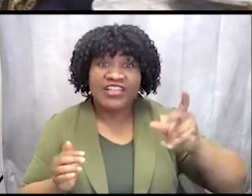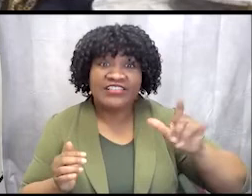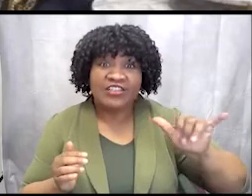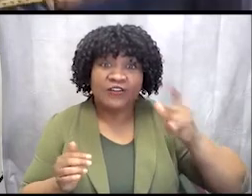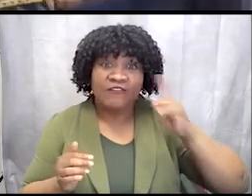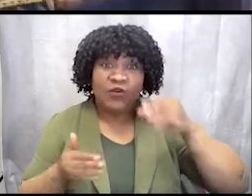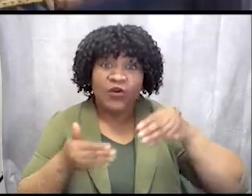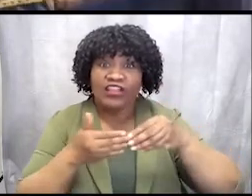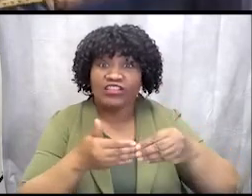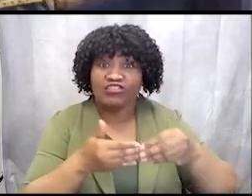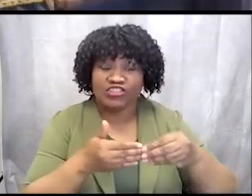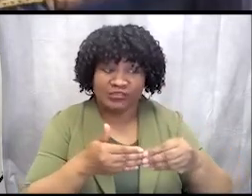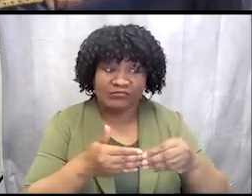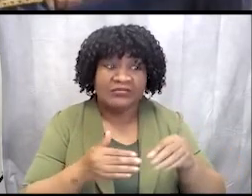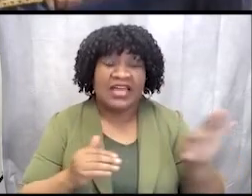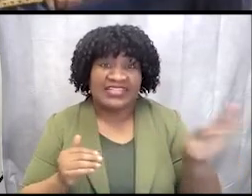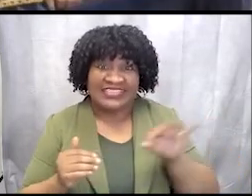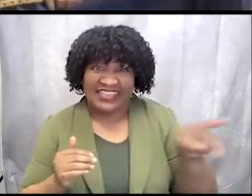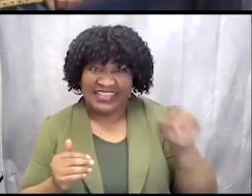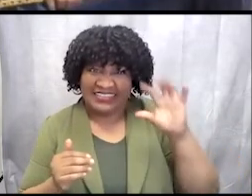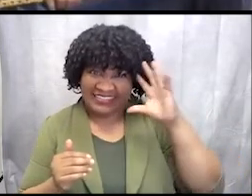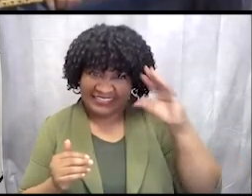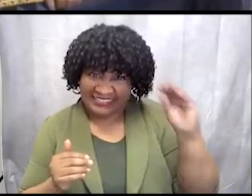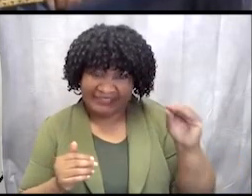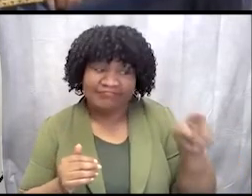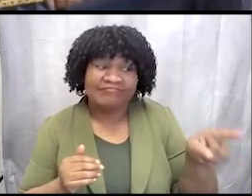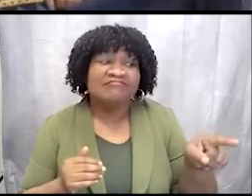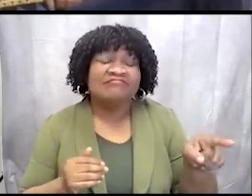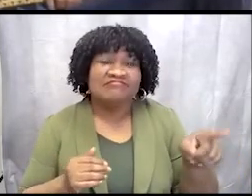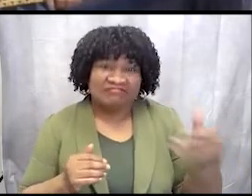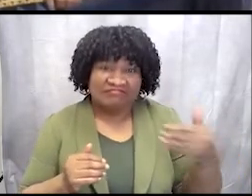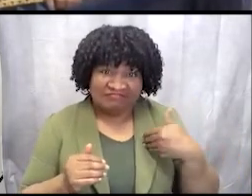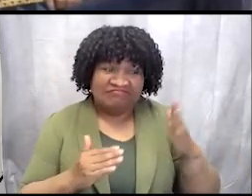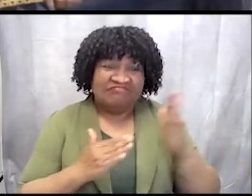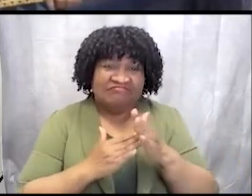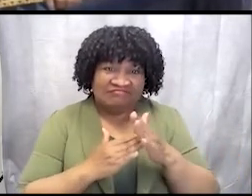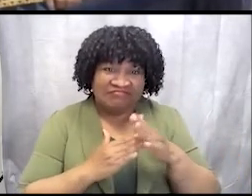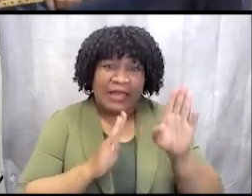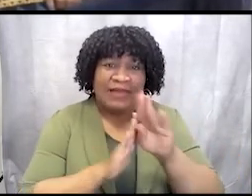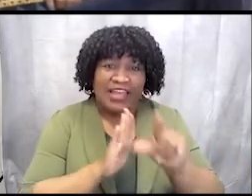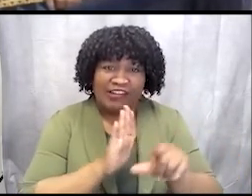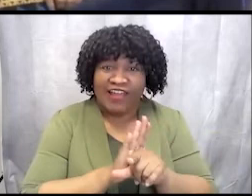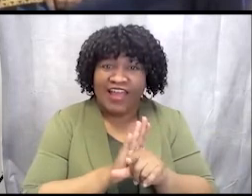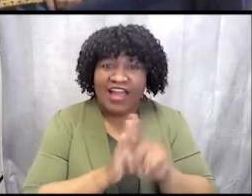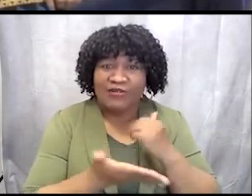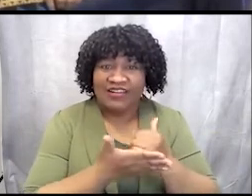and I selected him because he not only has the background that I believe is necessary,